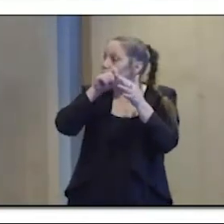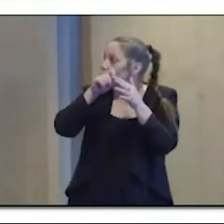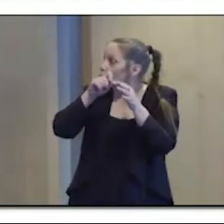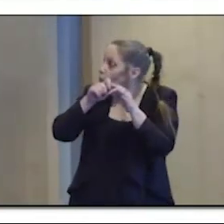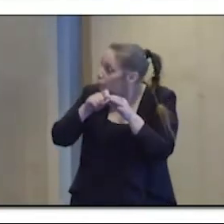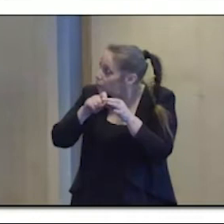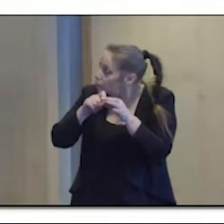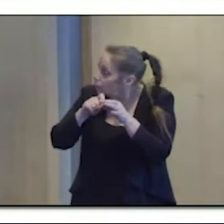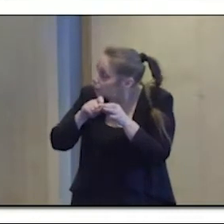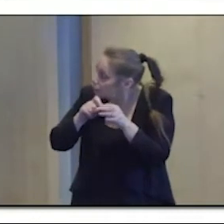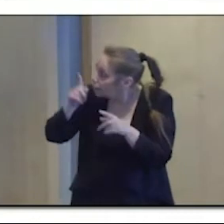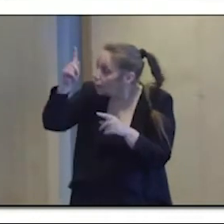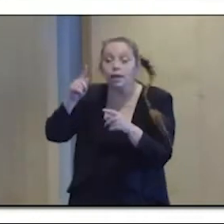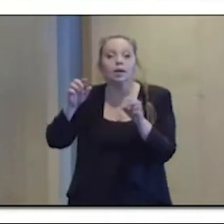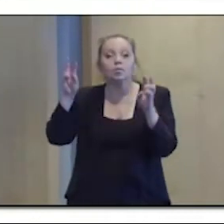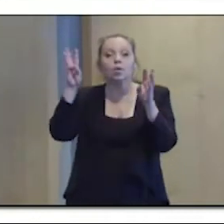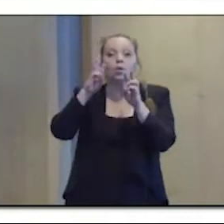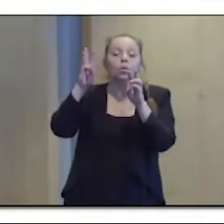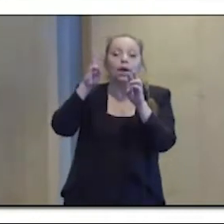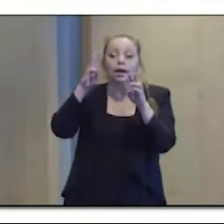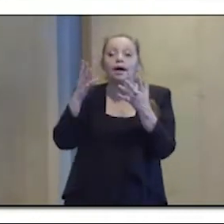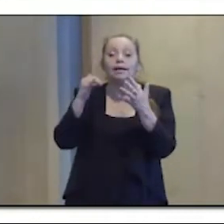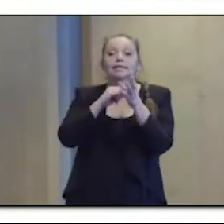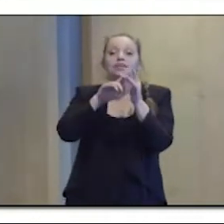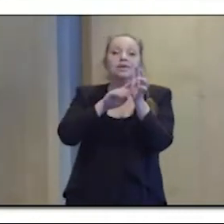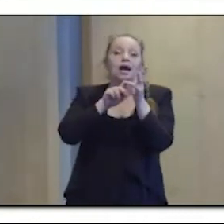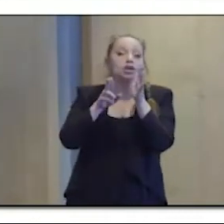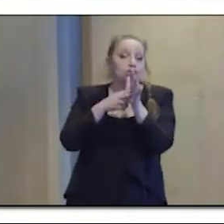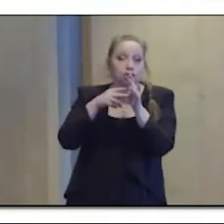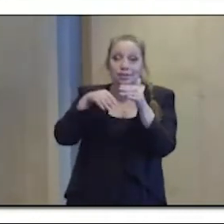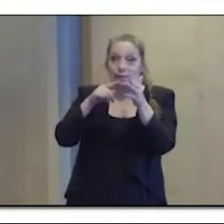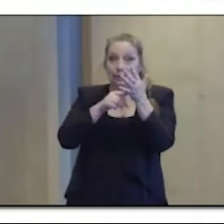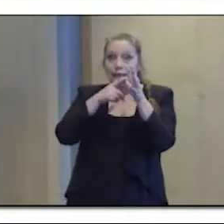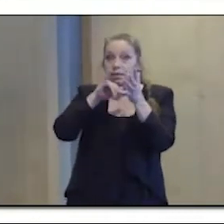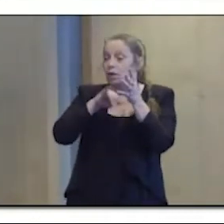which i had the pleasure to run for six years and was probably the most impressive office view I